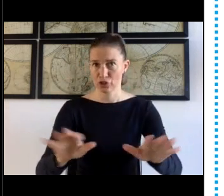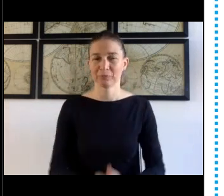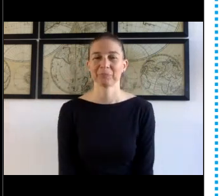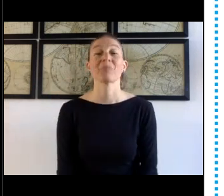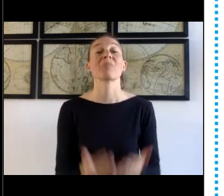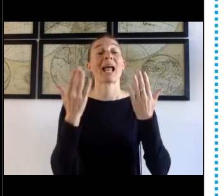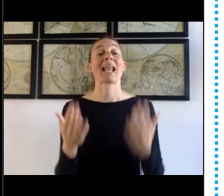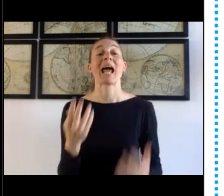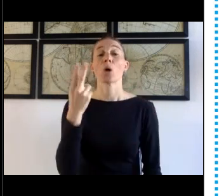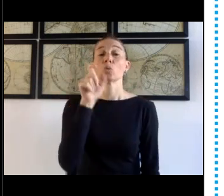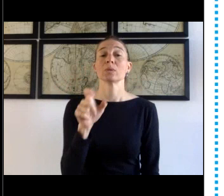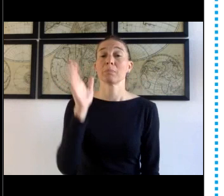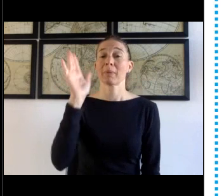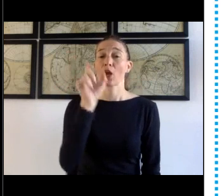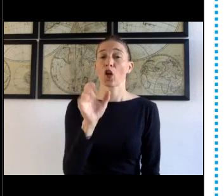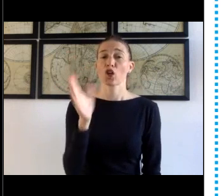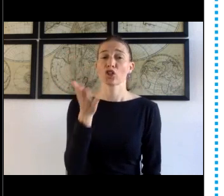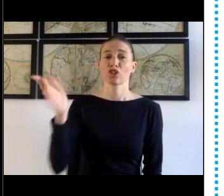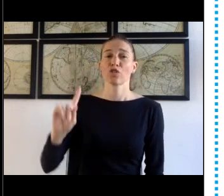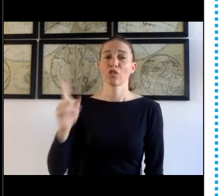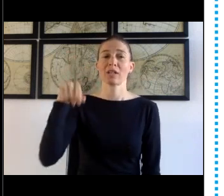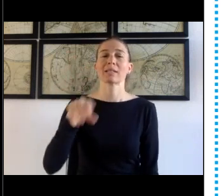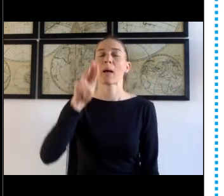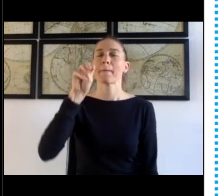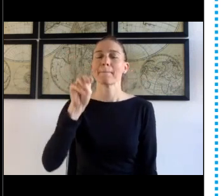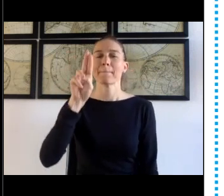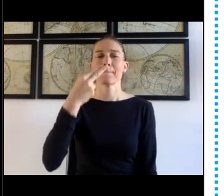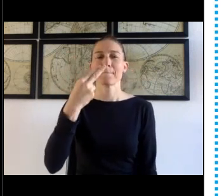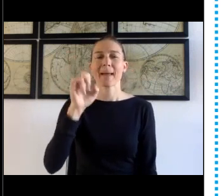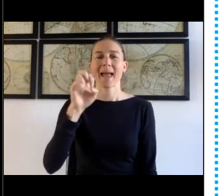We'll start with Mher Hakobyan. He is our Accessibility Officer.